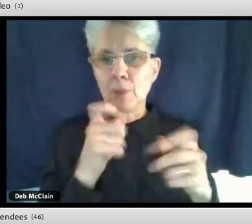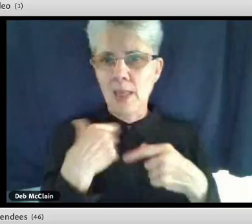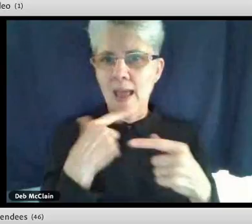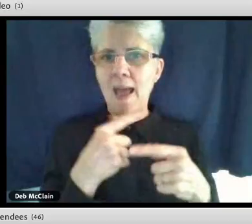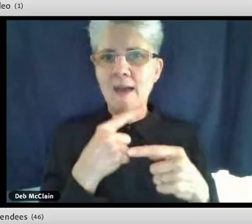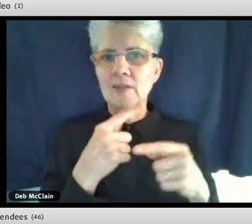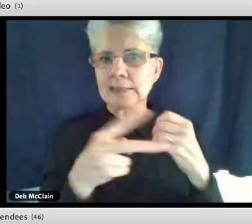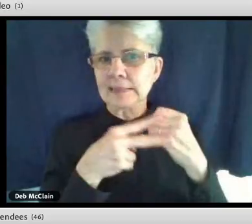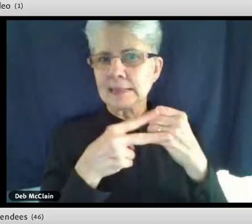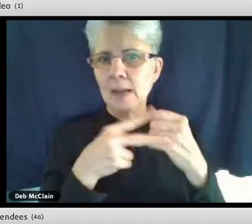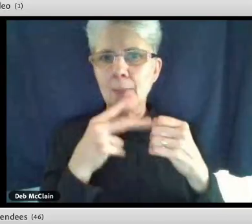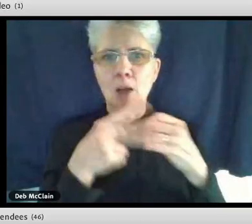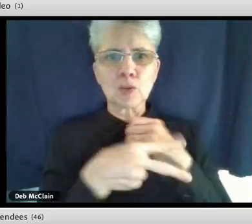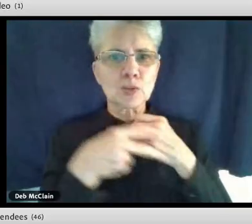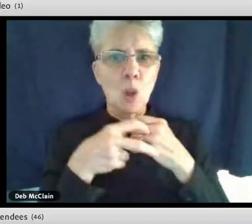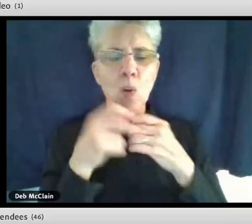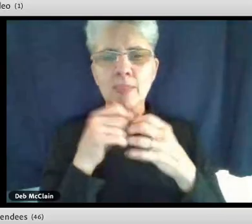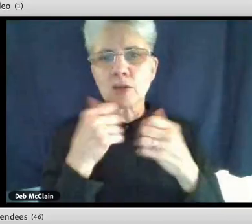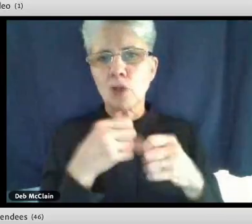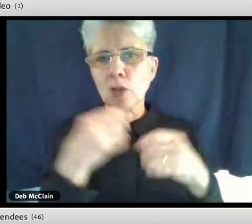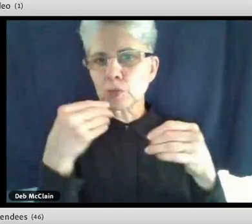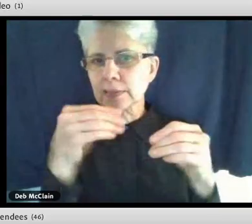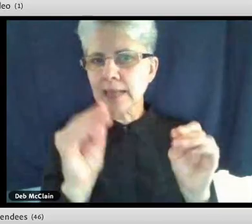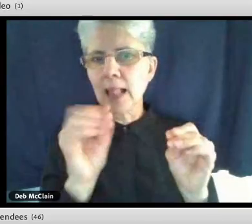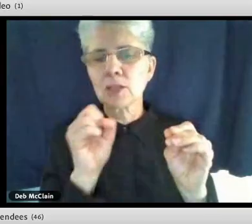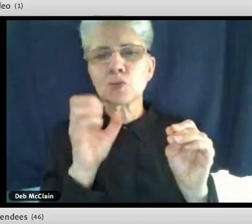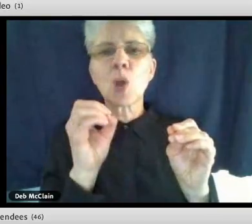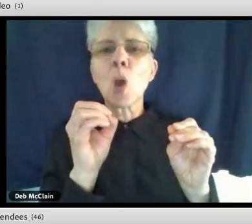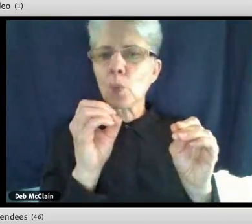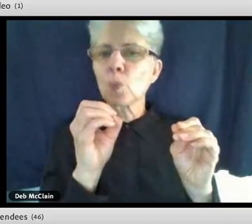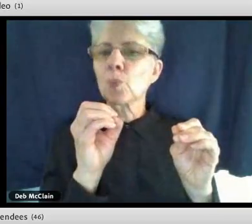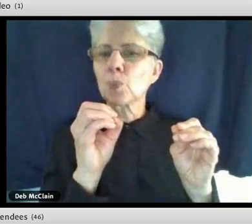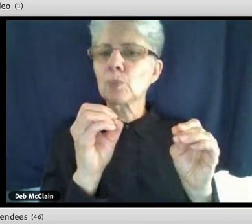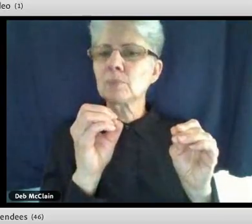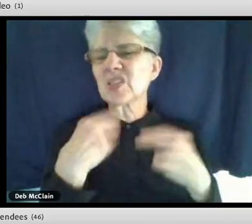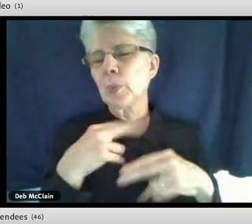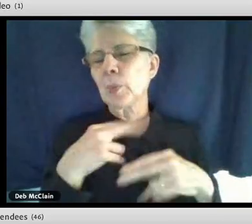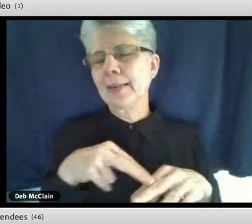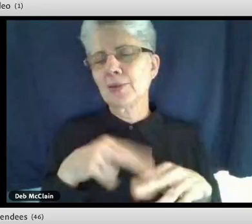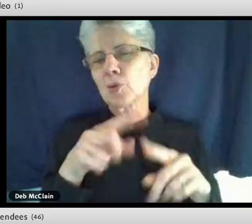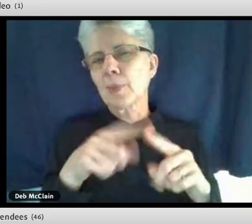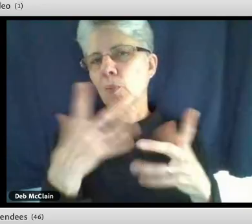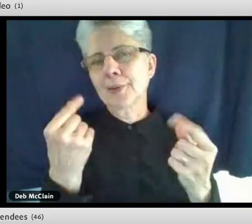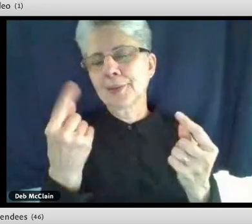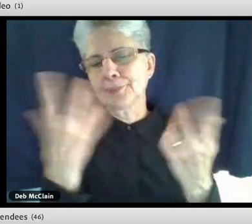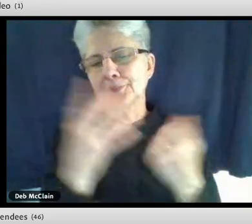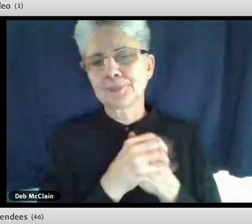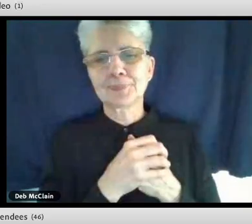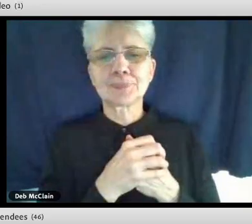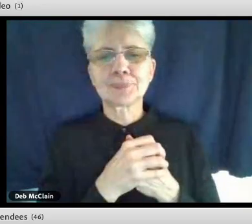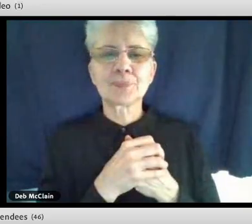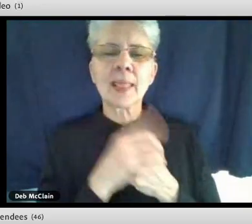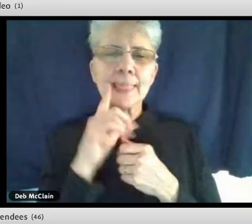and they're trying to sell them, so human nature, but what are you going to do? But think outside of yourself in ways that you can help.